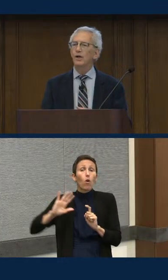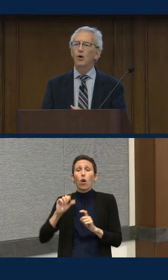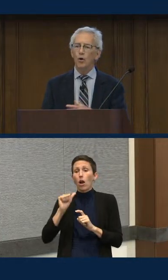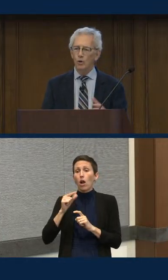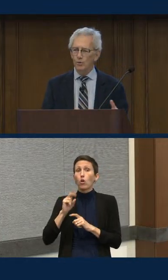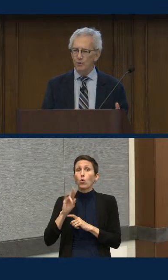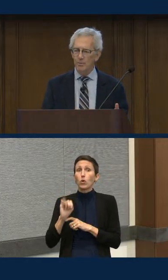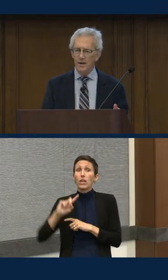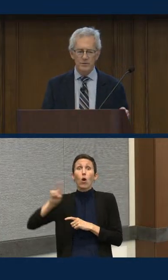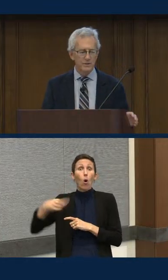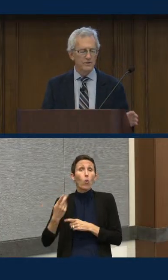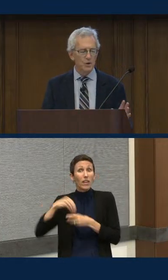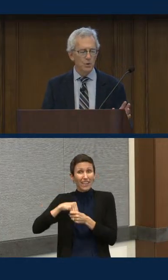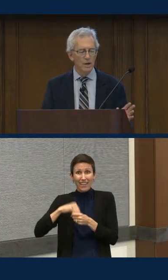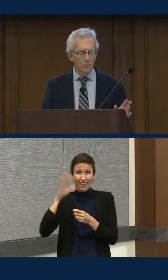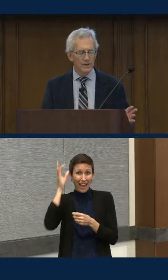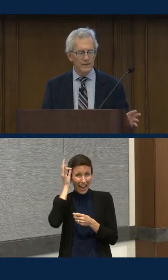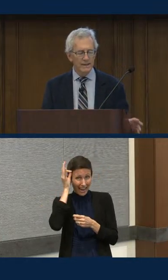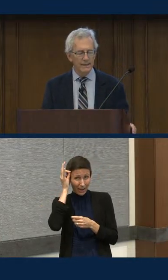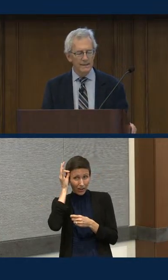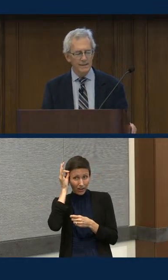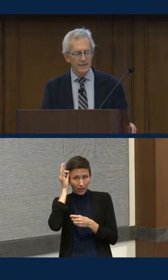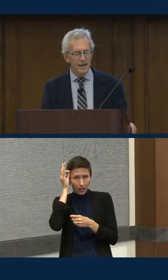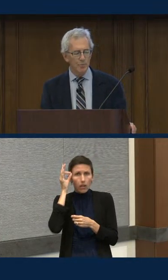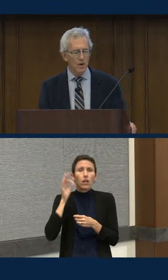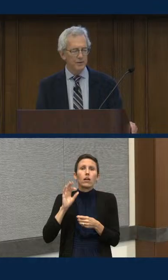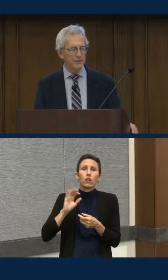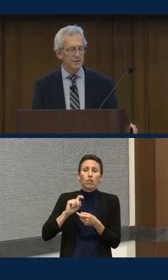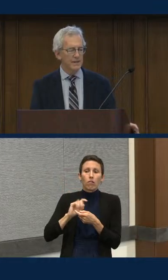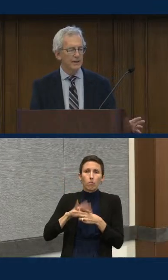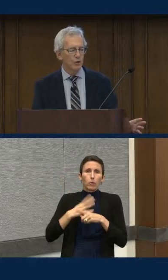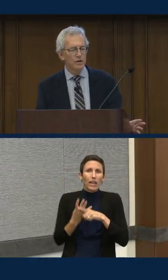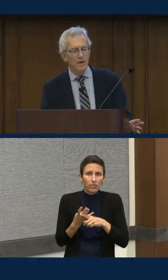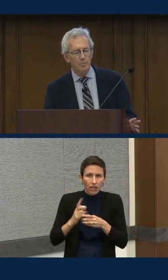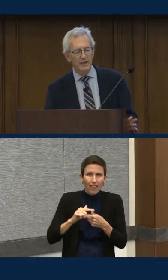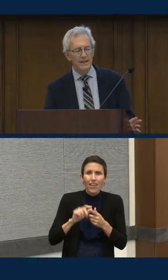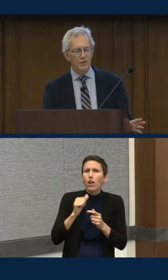mouse. And so we decided to